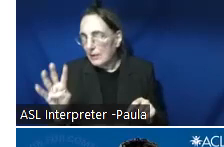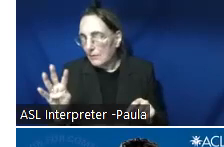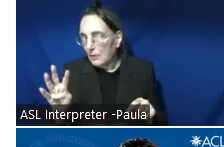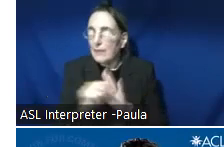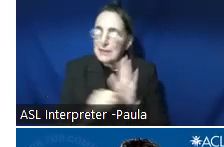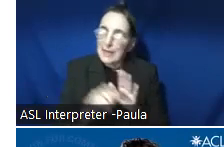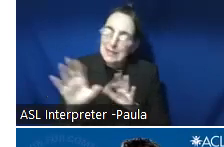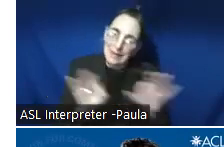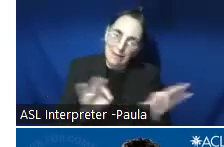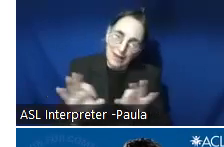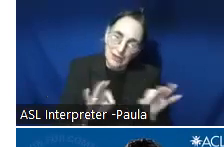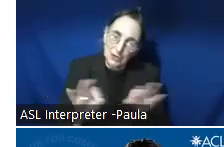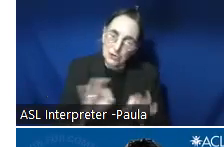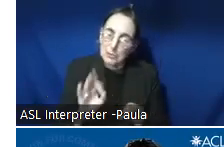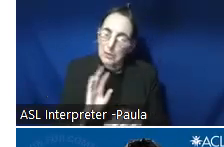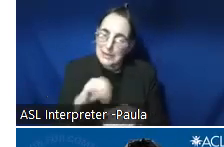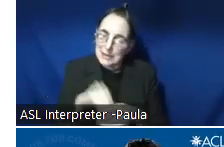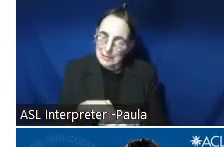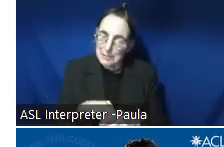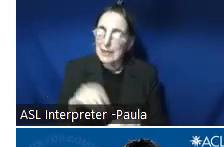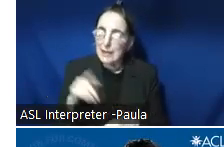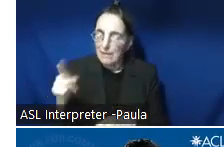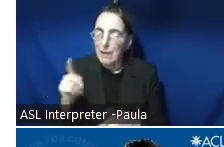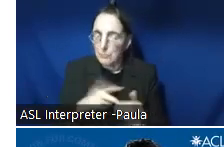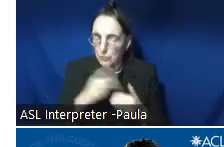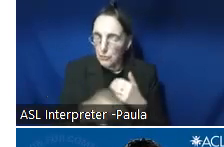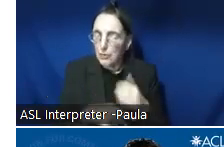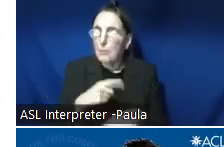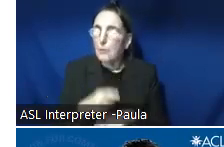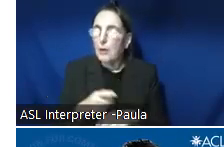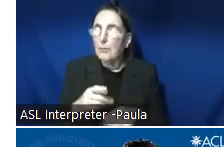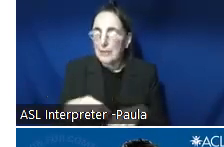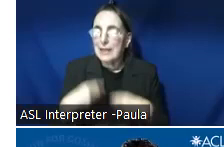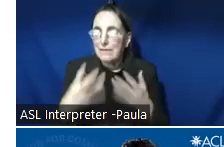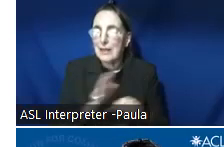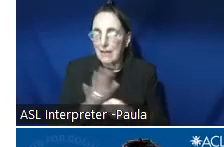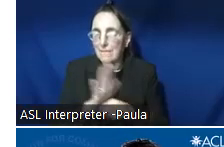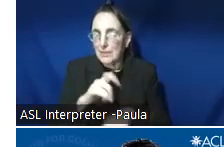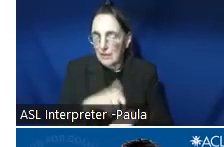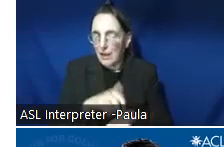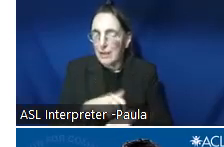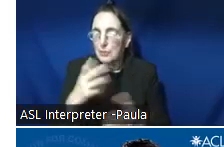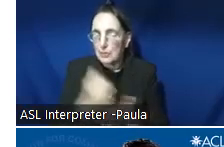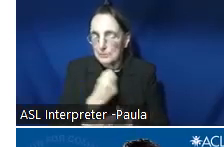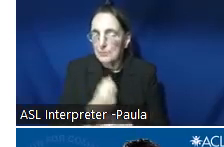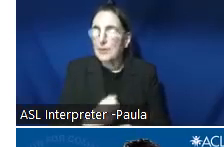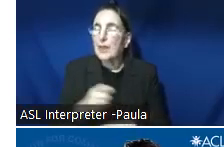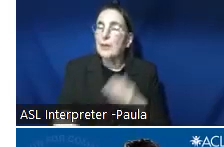to commit the time and resources to leverage this opportunity to its fullest. This includes a virtual kickoff, a state needs assessments so